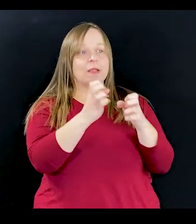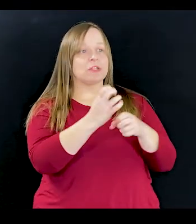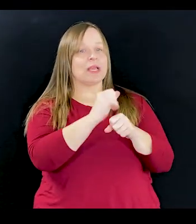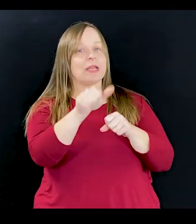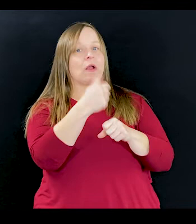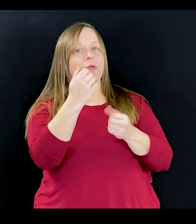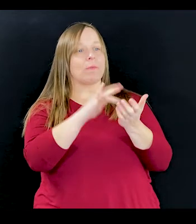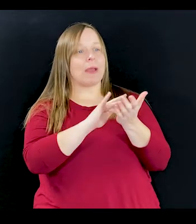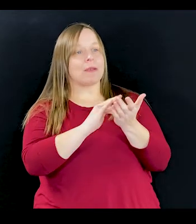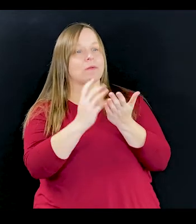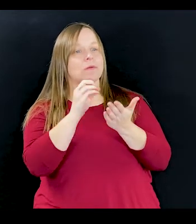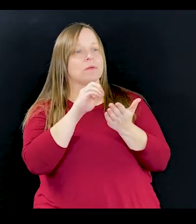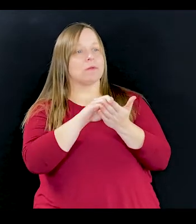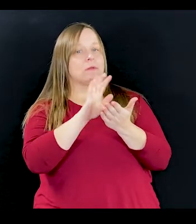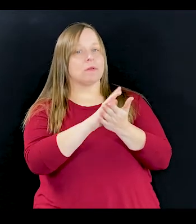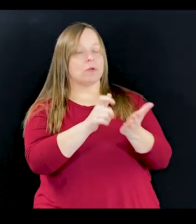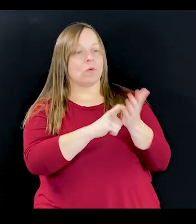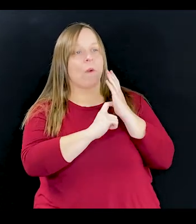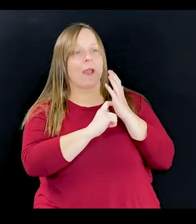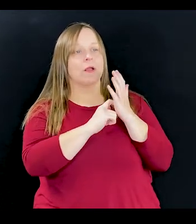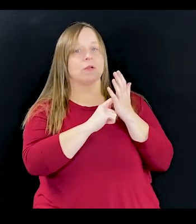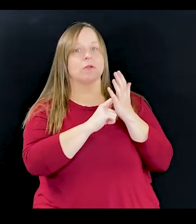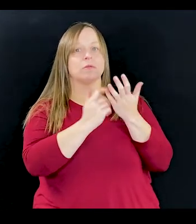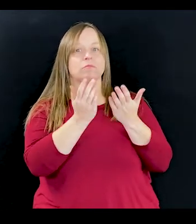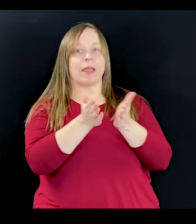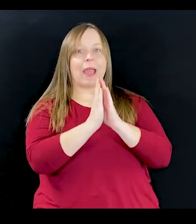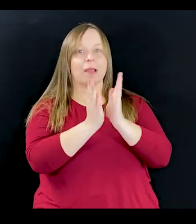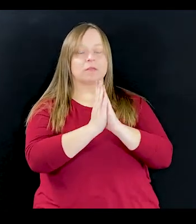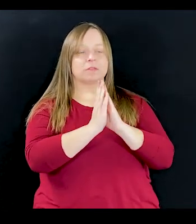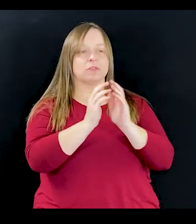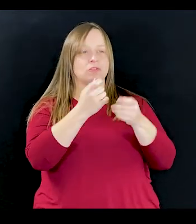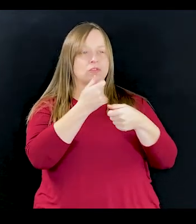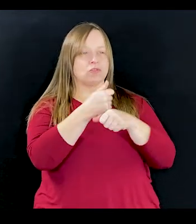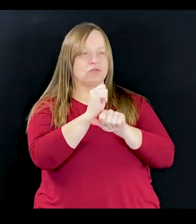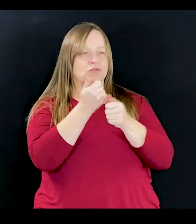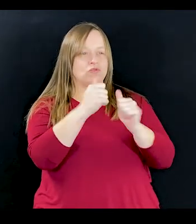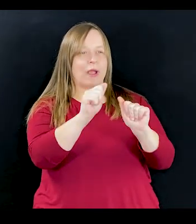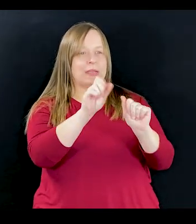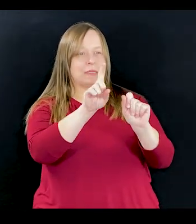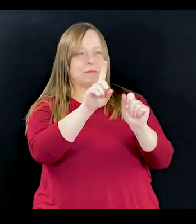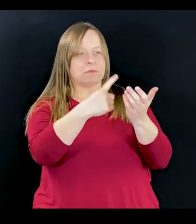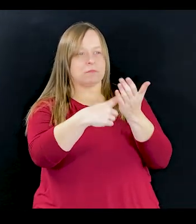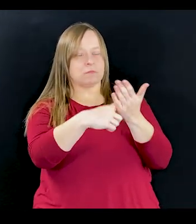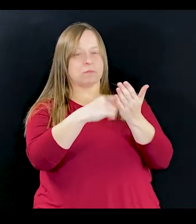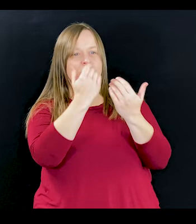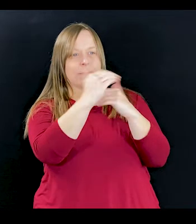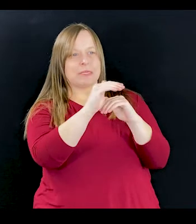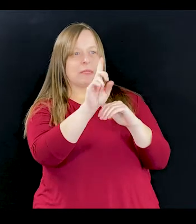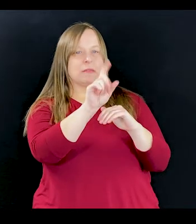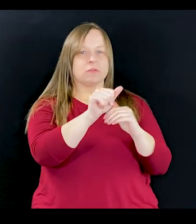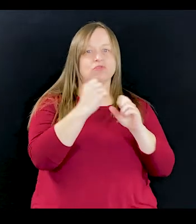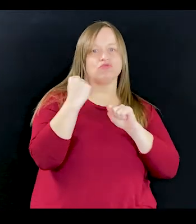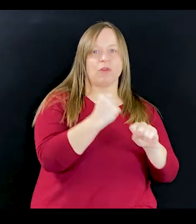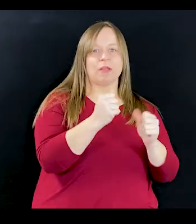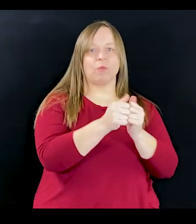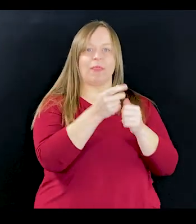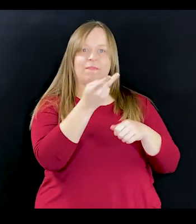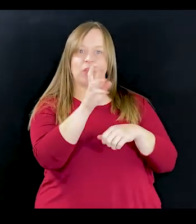obtaining other medical documentation that might be necessary and really trying to discuss your disabilities and limitations and strengths with the